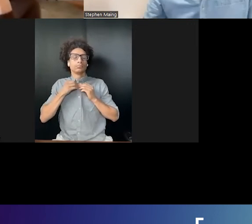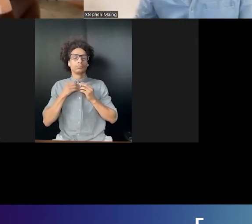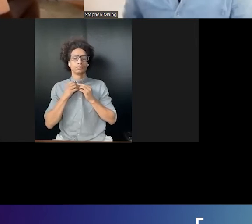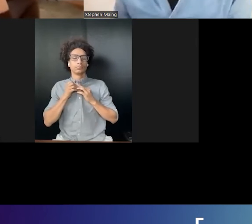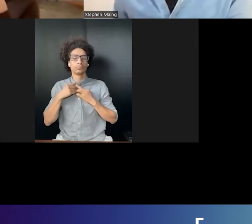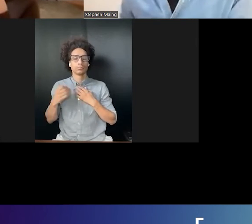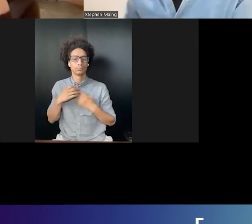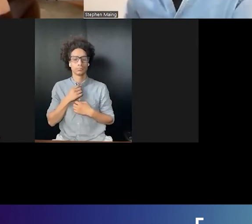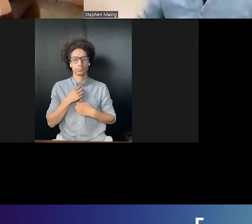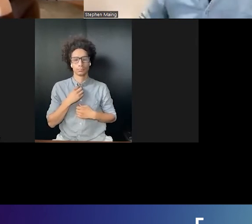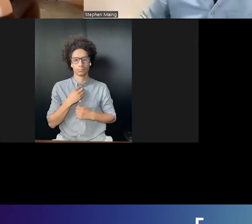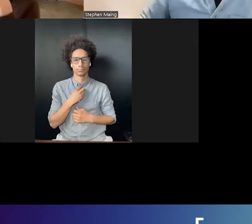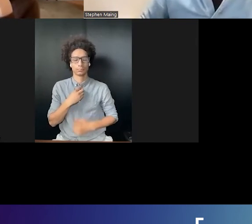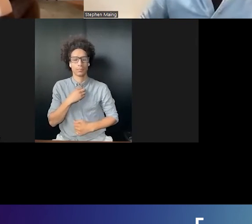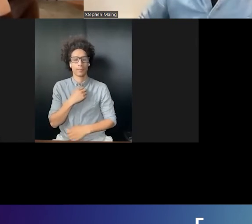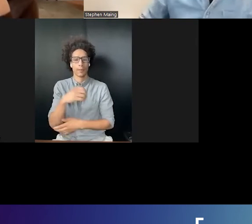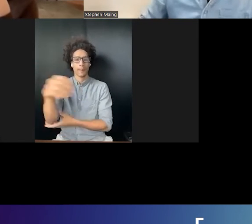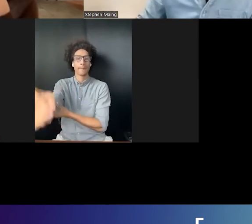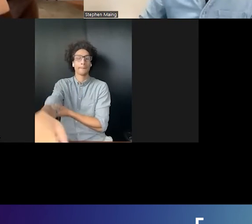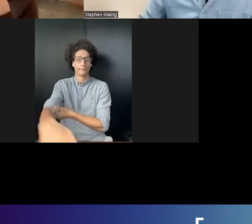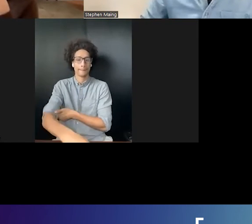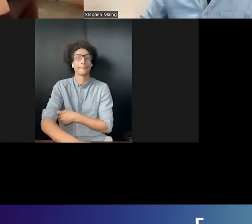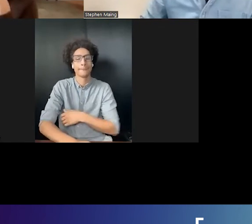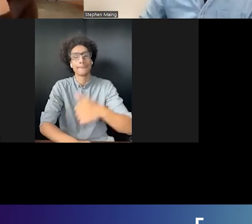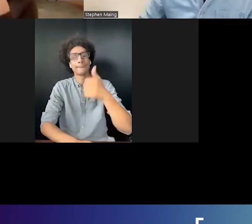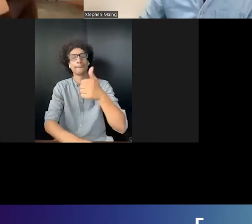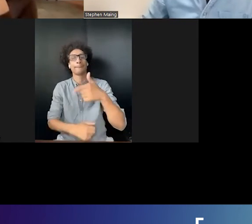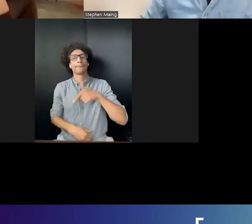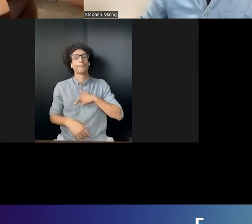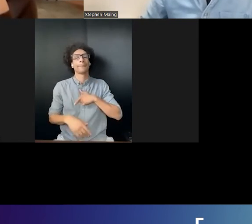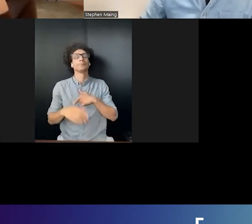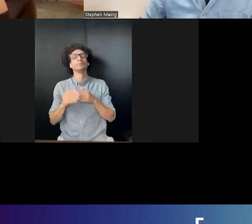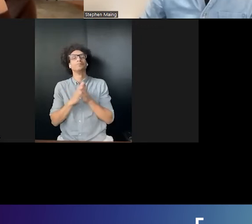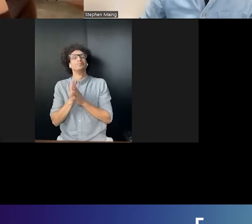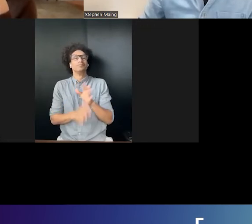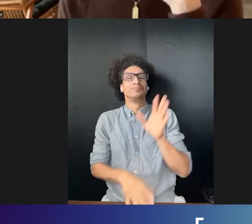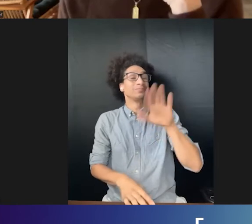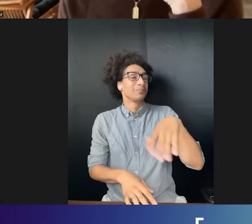I tell you how many times I've been told that over the years. Yes, yeah, yeah.